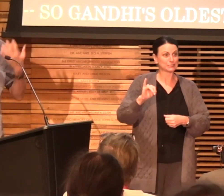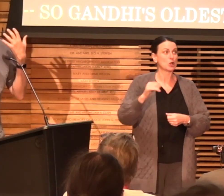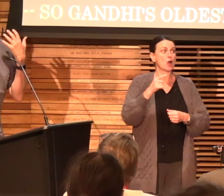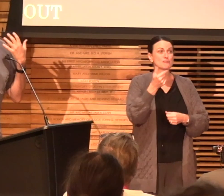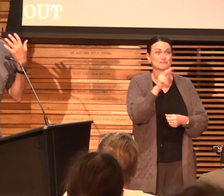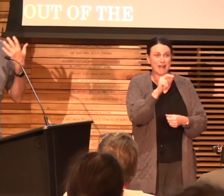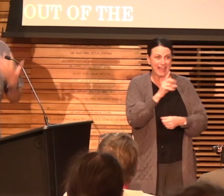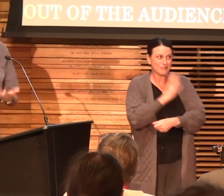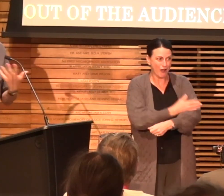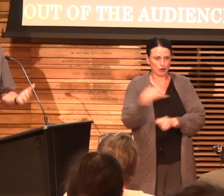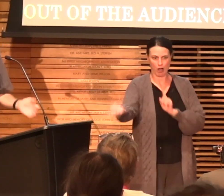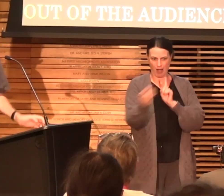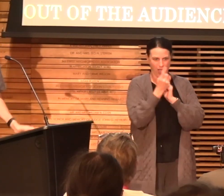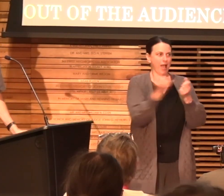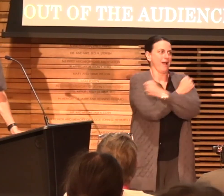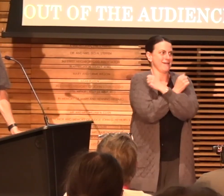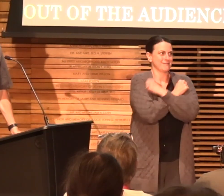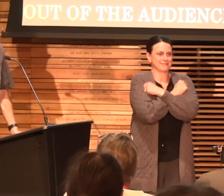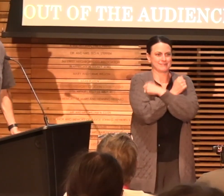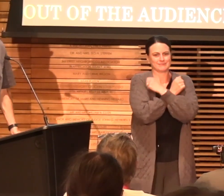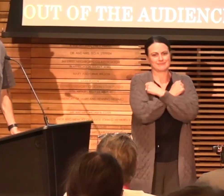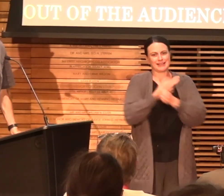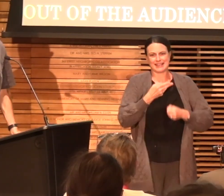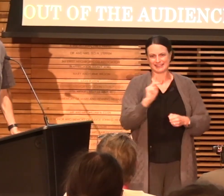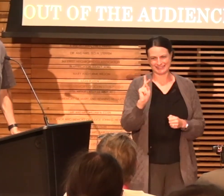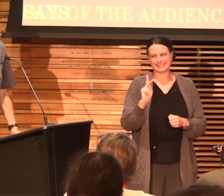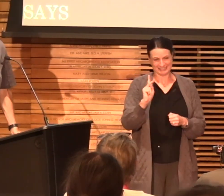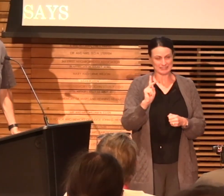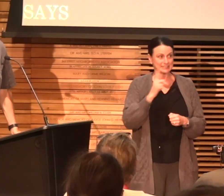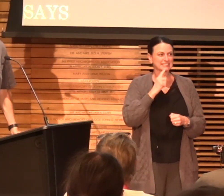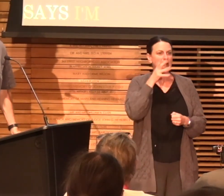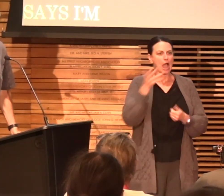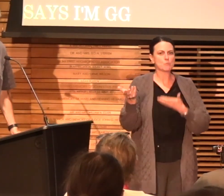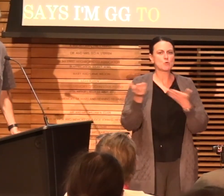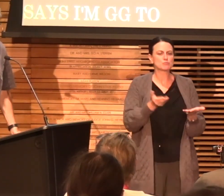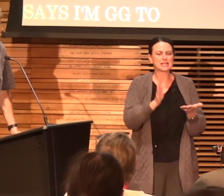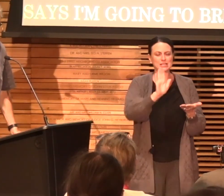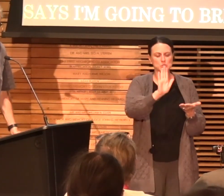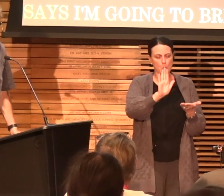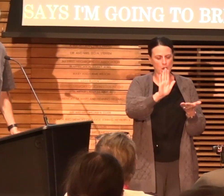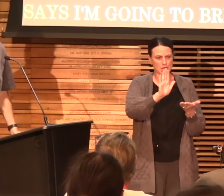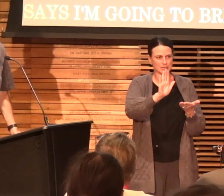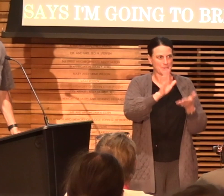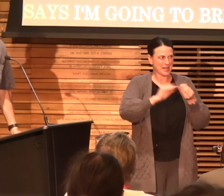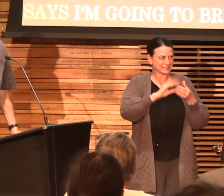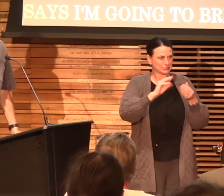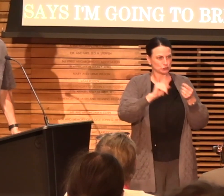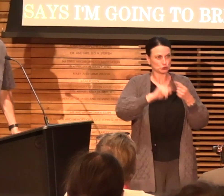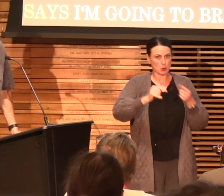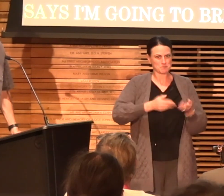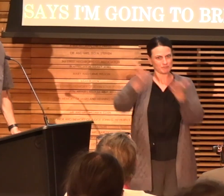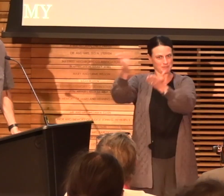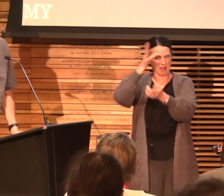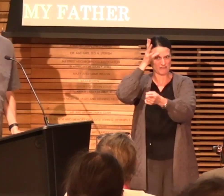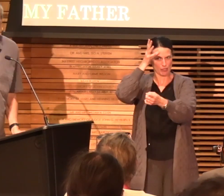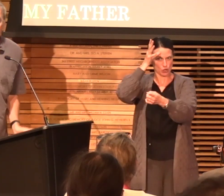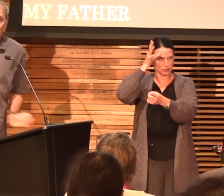and says, Sita Gandhi says, "I'm gonna bring your message back to my father." Her father's not there